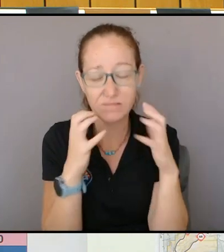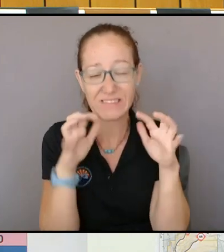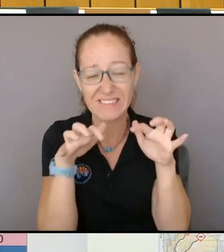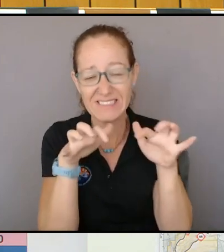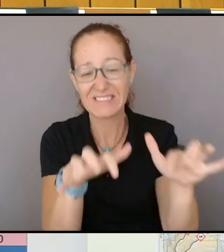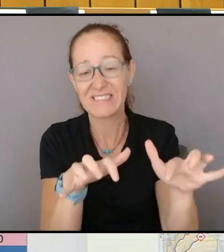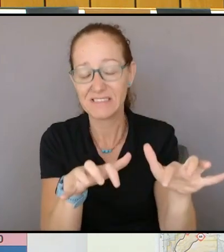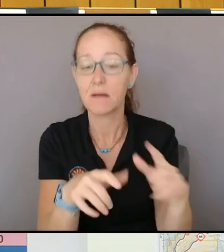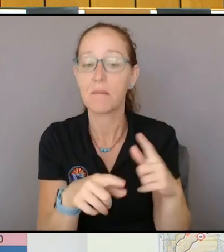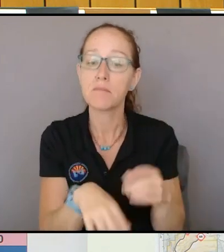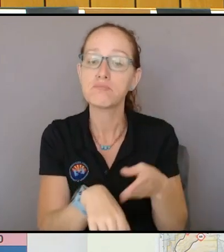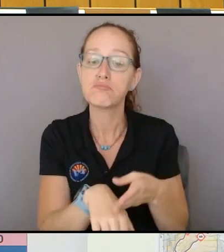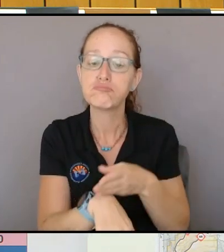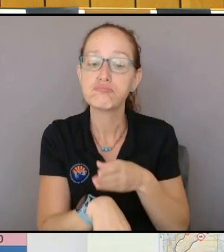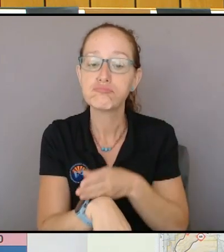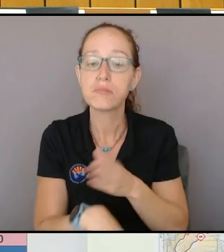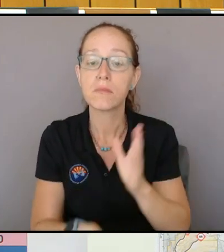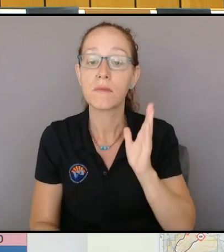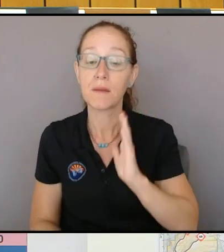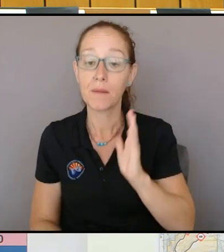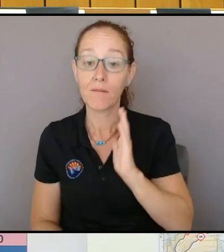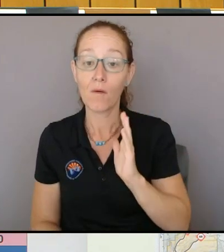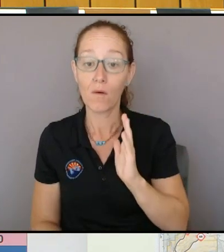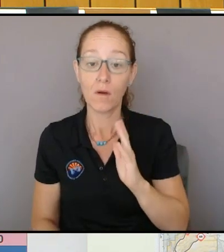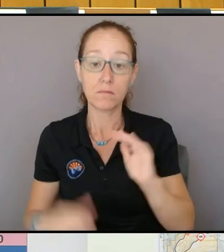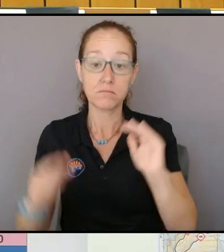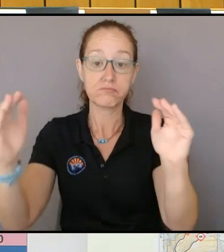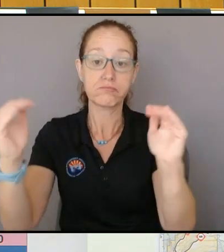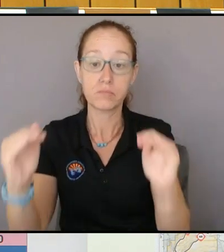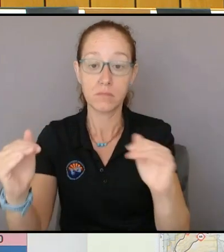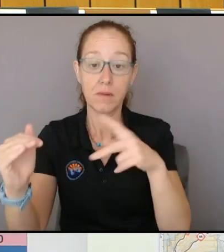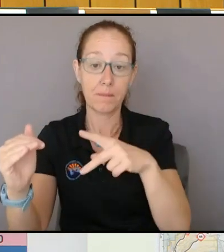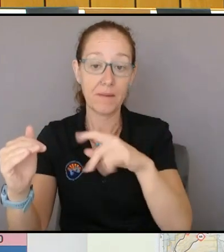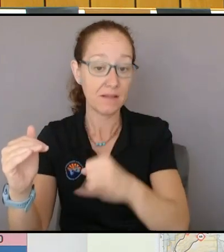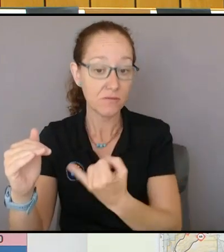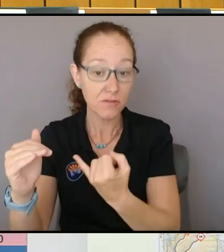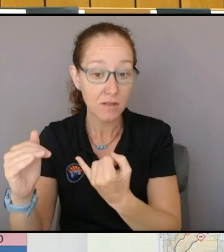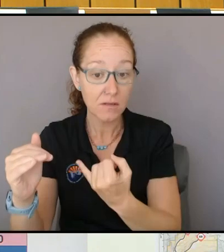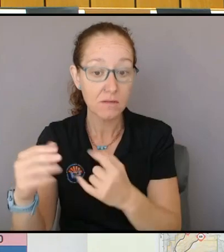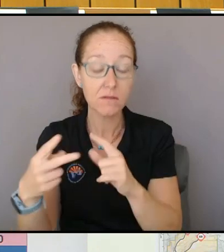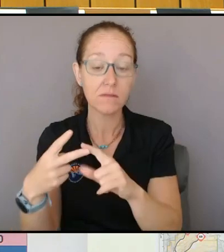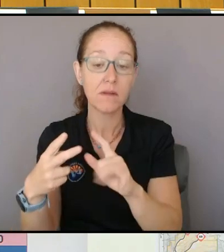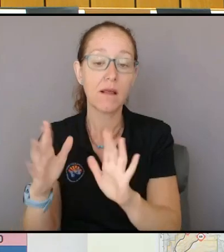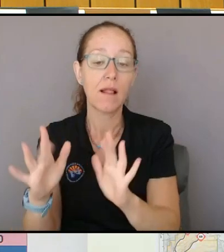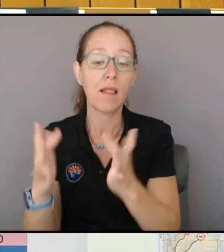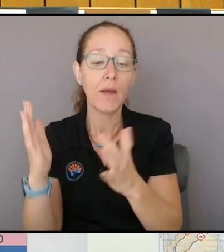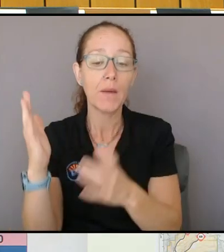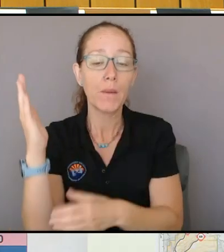the lighter timber, if you will, they've been able to make it pretty close to five miles over